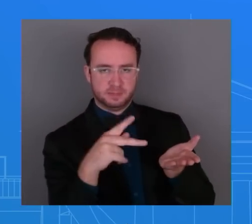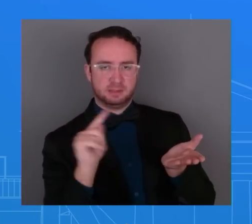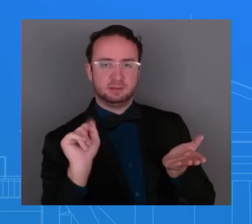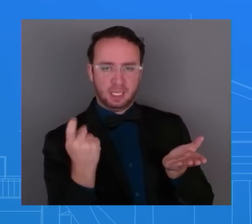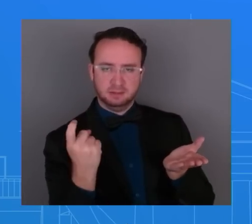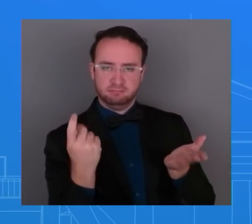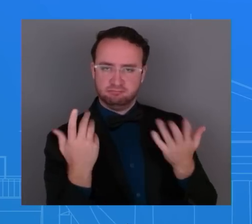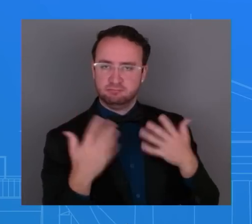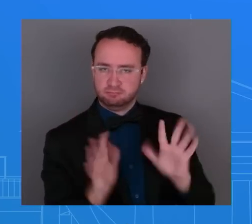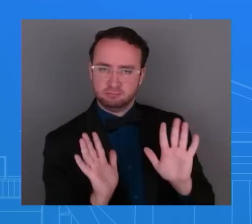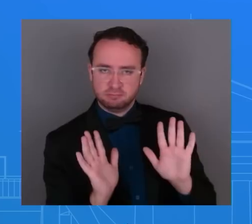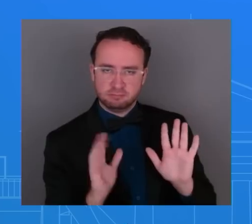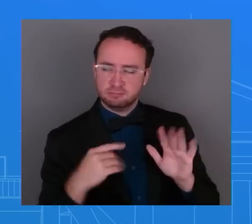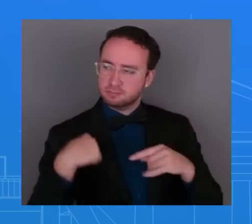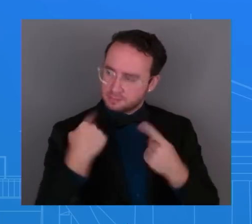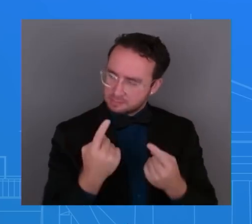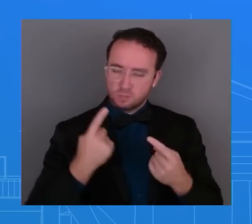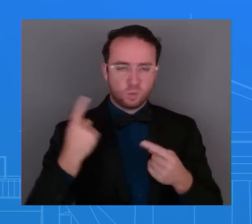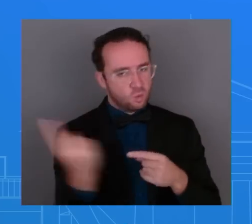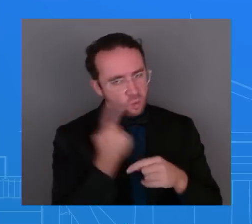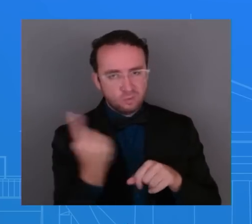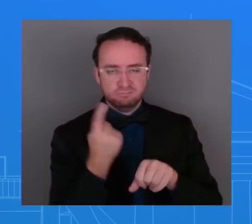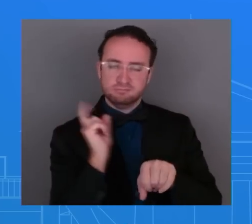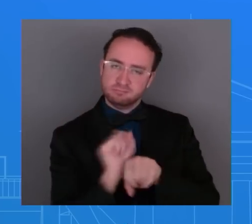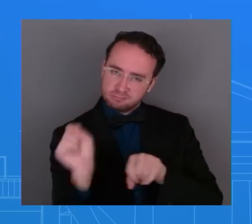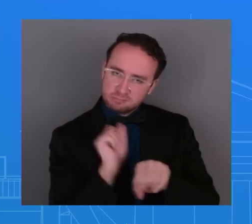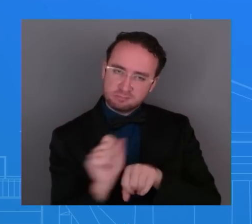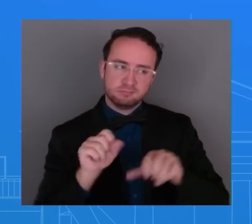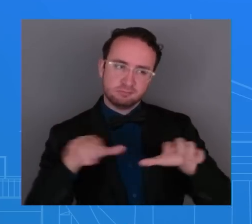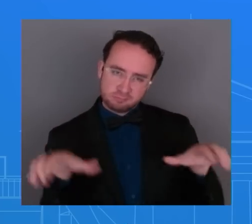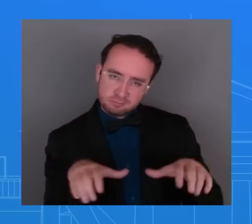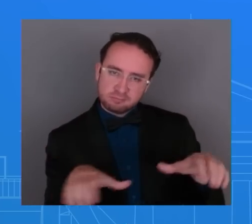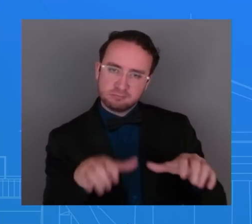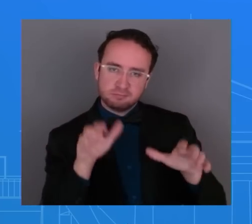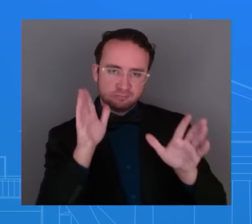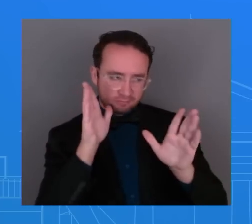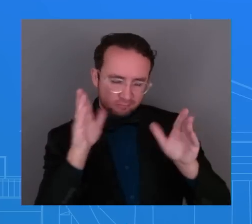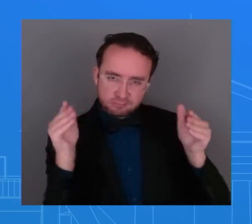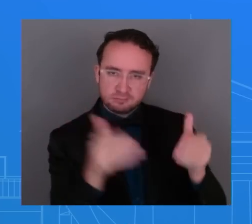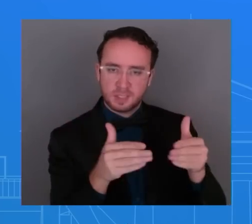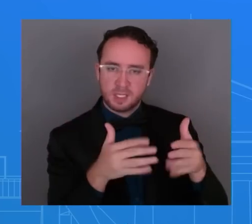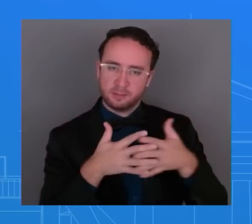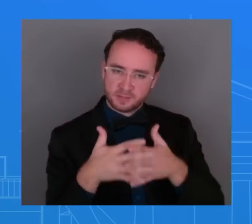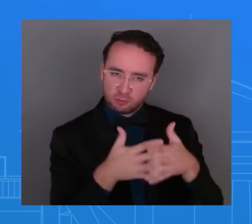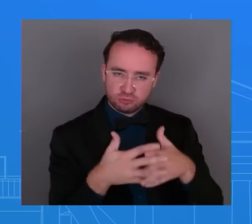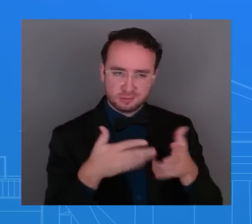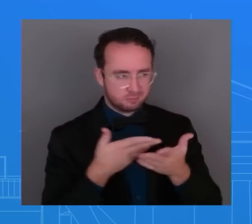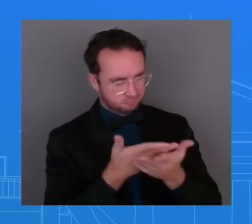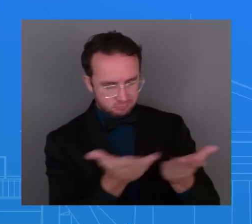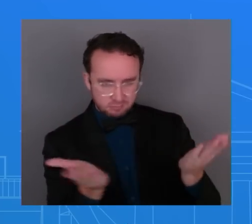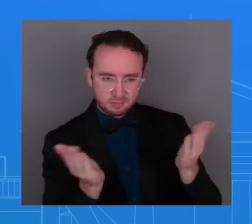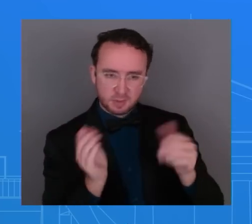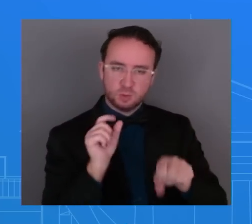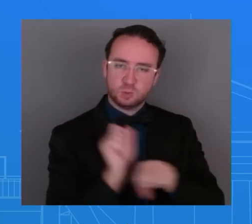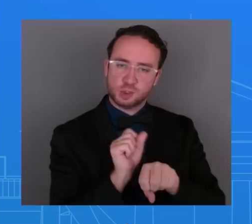we put working people first. They have had the backs of the working people: tax cuts for workers -- right?